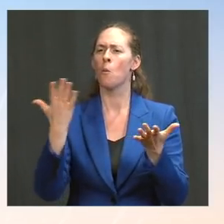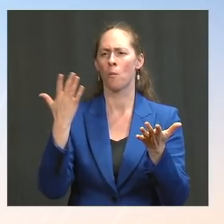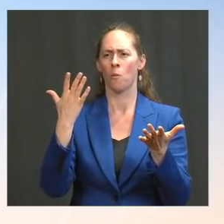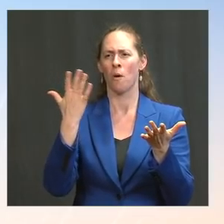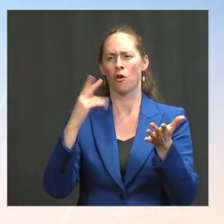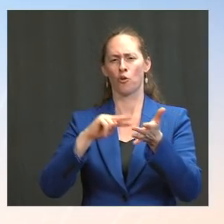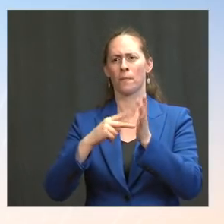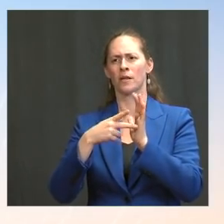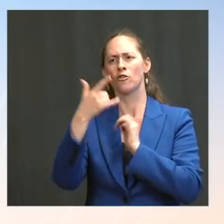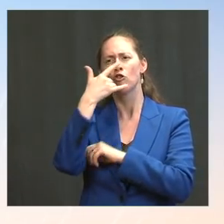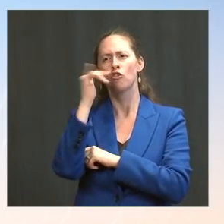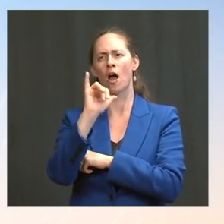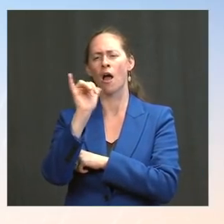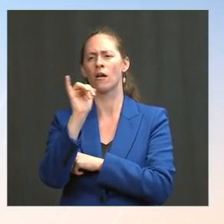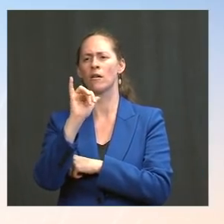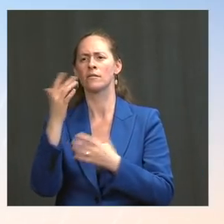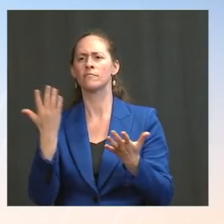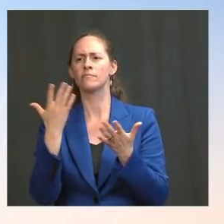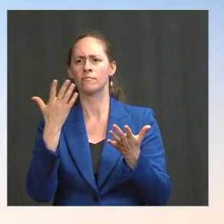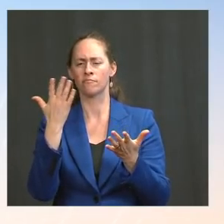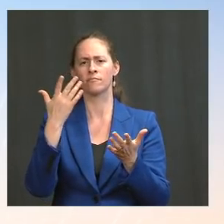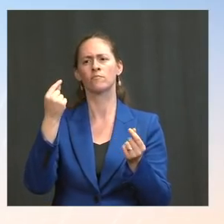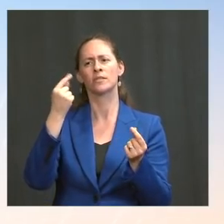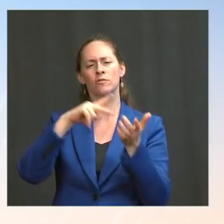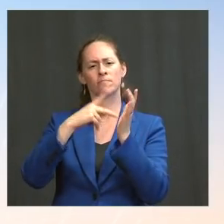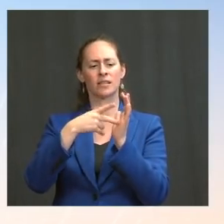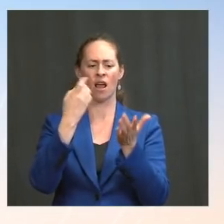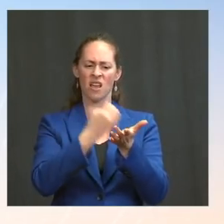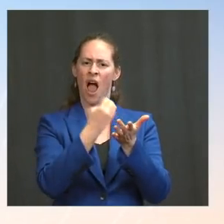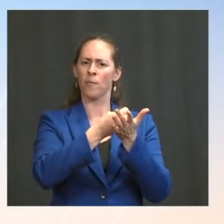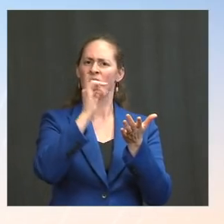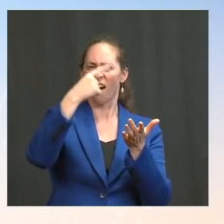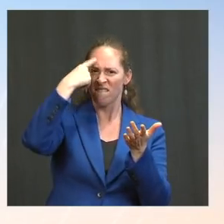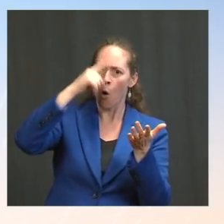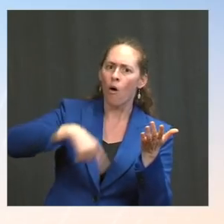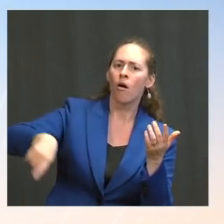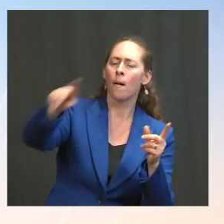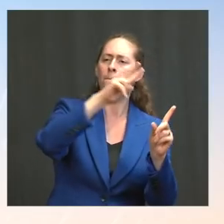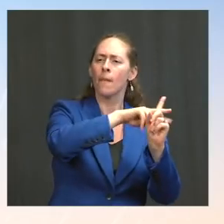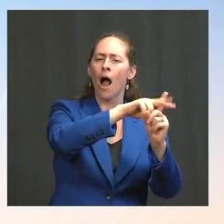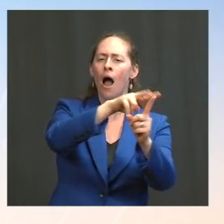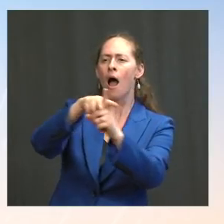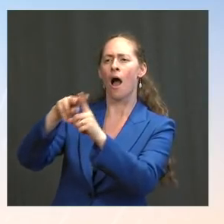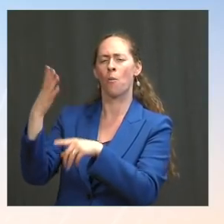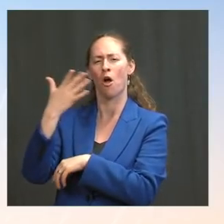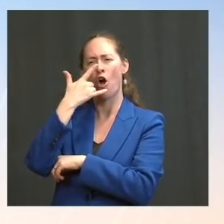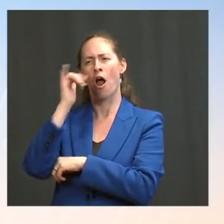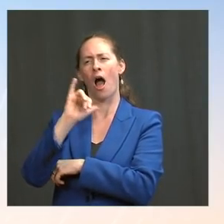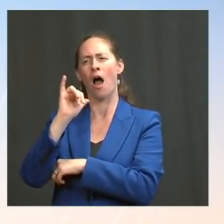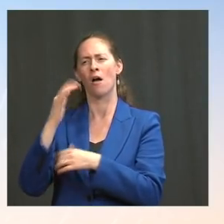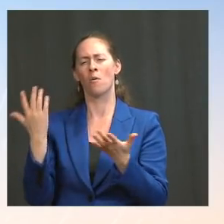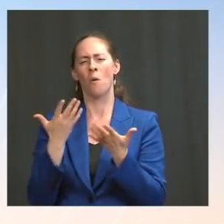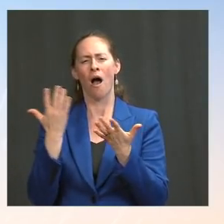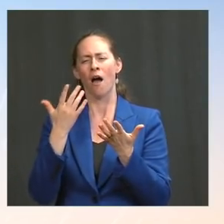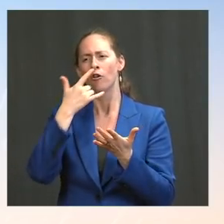that is working for everybody, and where workers who want an opportunity